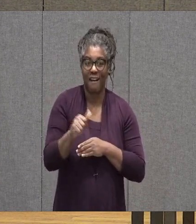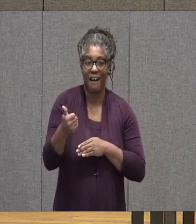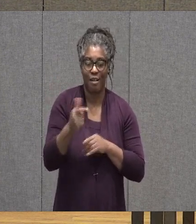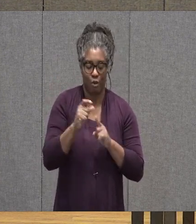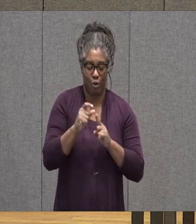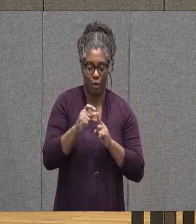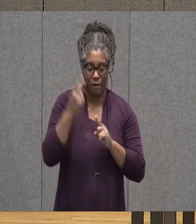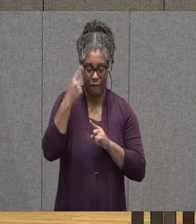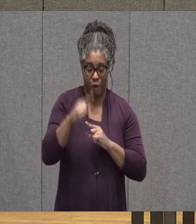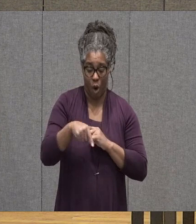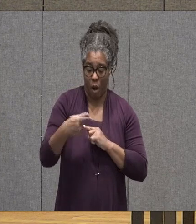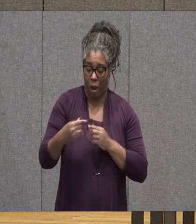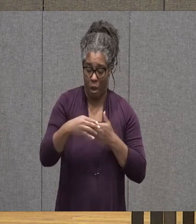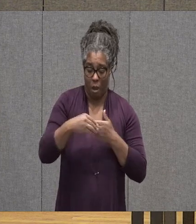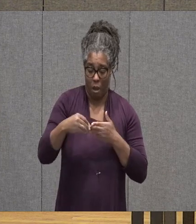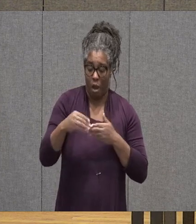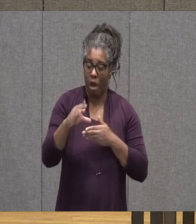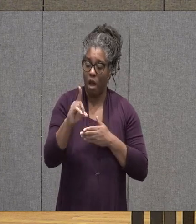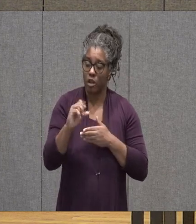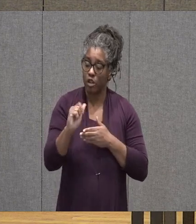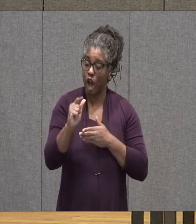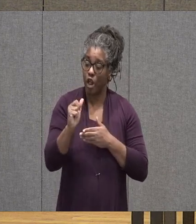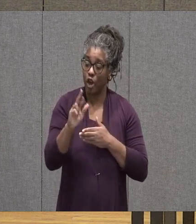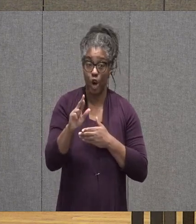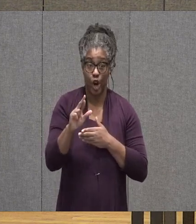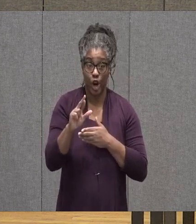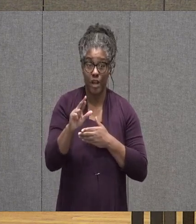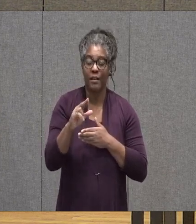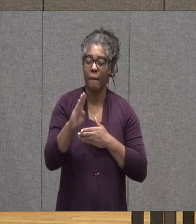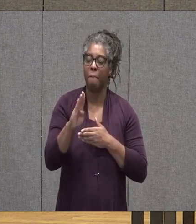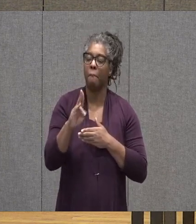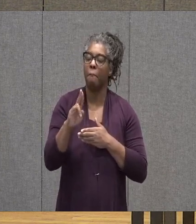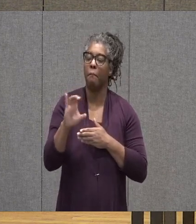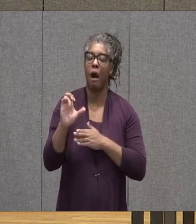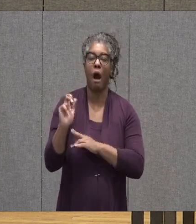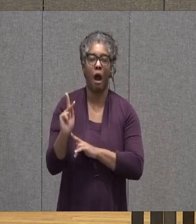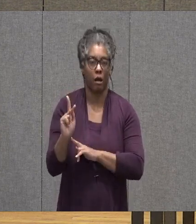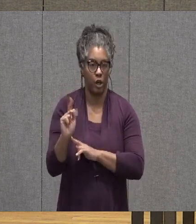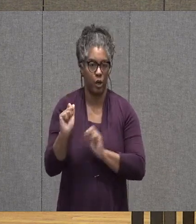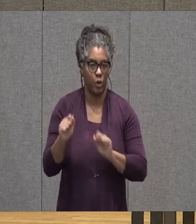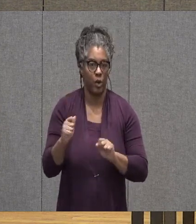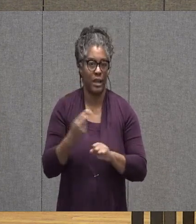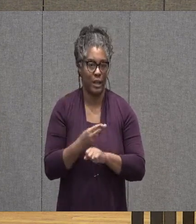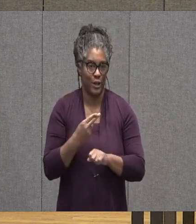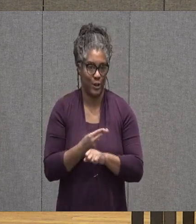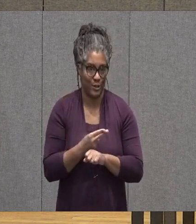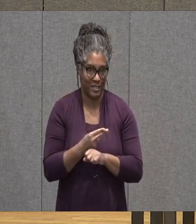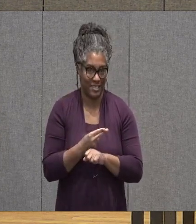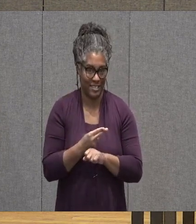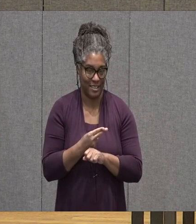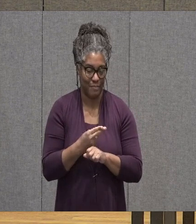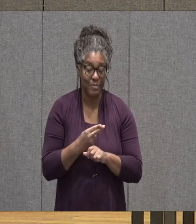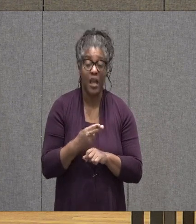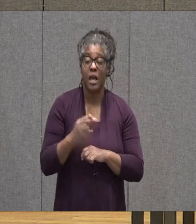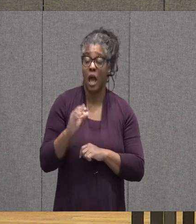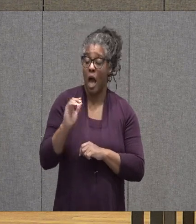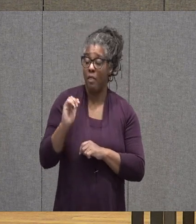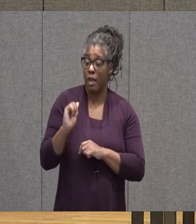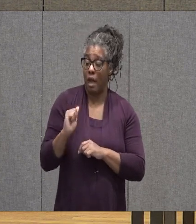So, this was a fiction book on that. That was her income. Her allowance was her income,